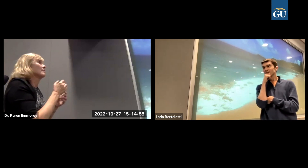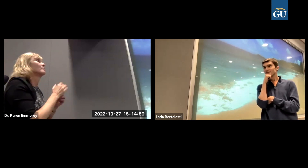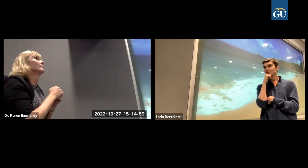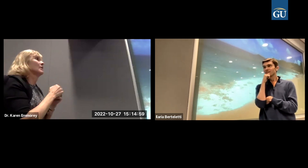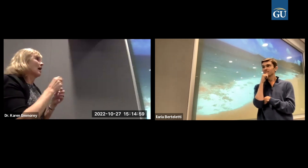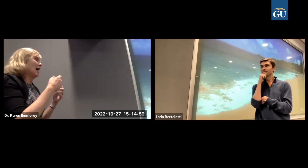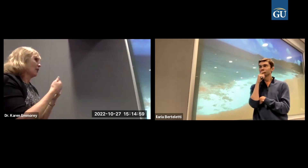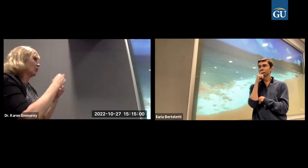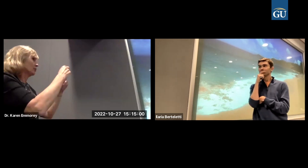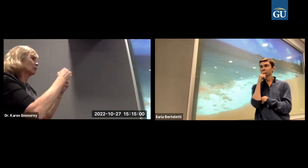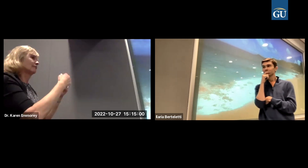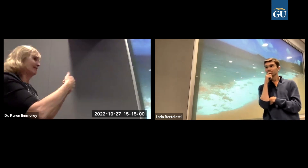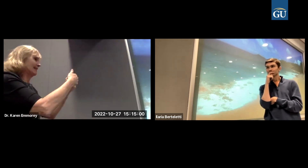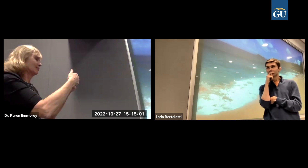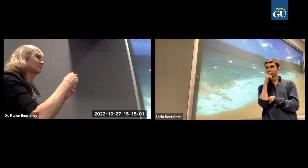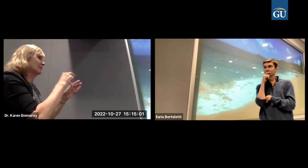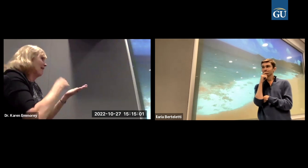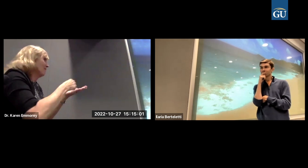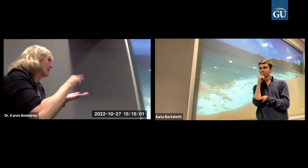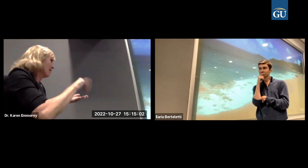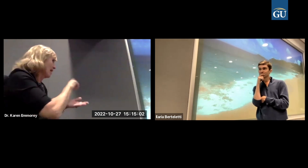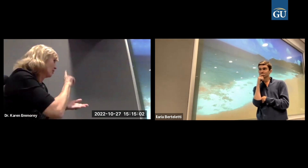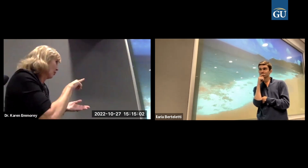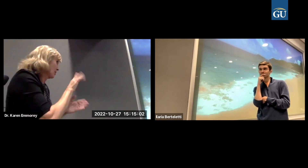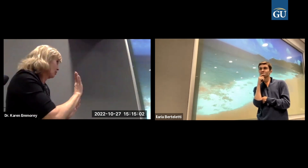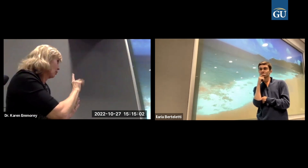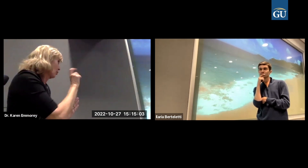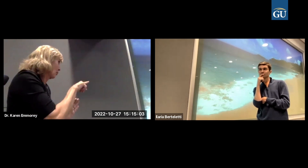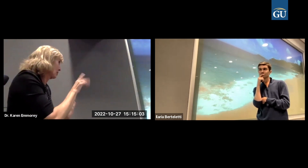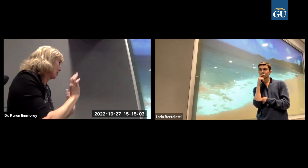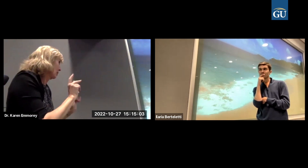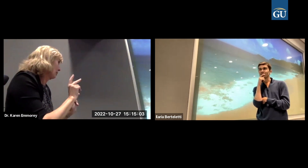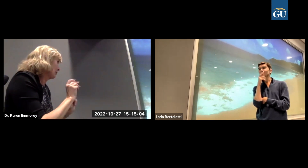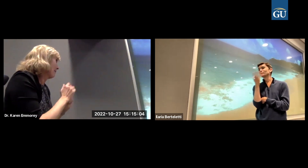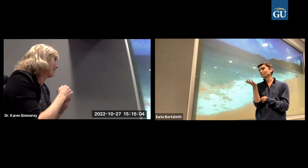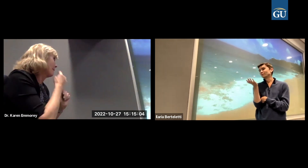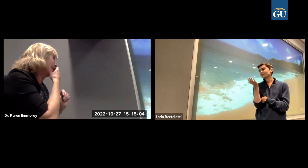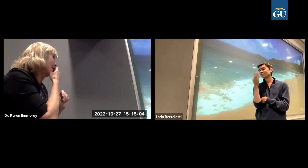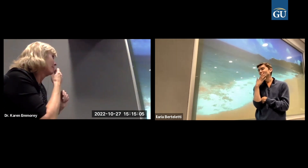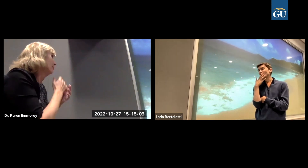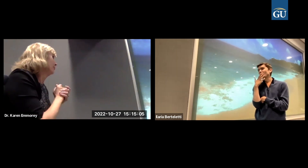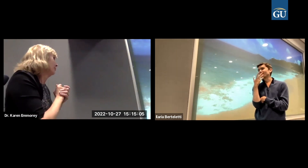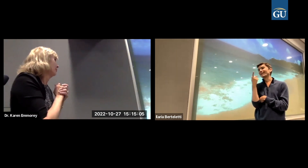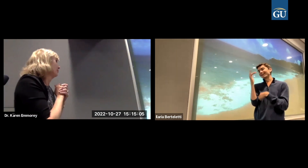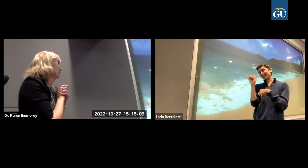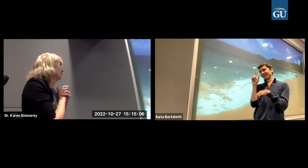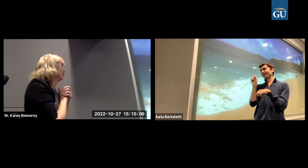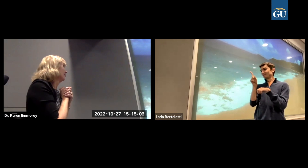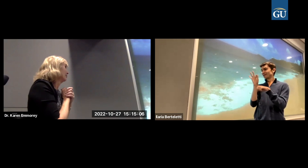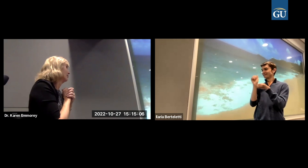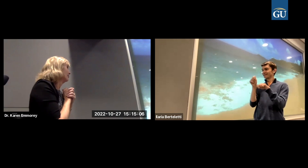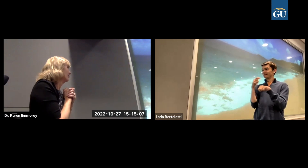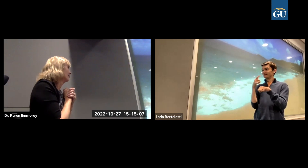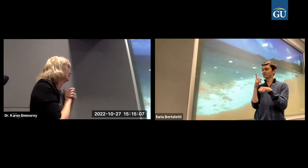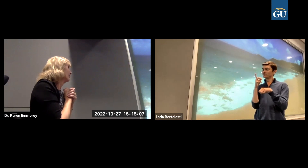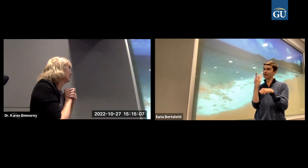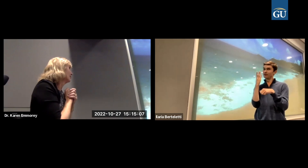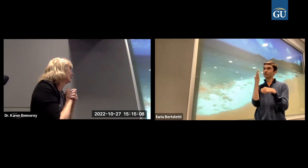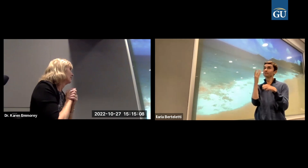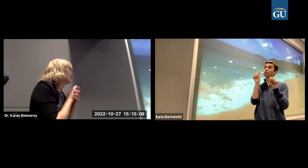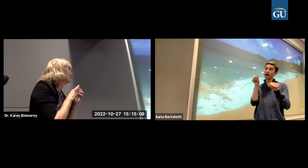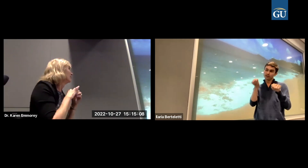Yeah, like I don't know if it would be possible that maybe a that person has their own consistent internal technology, even though it's not.